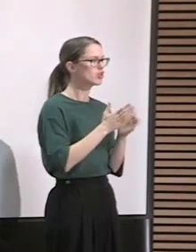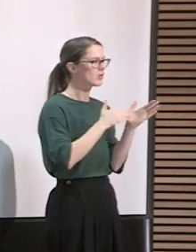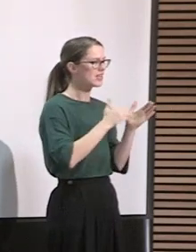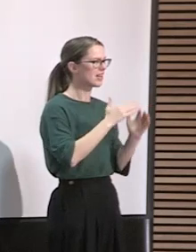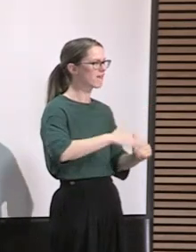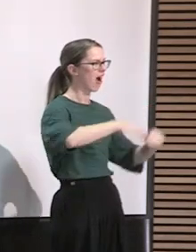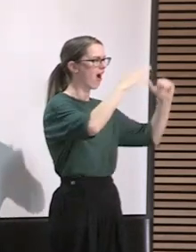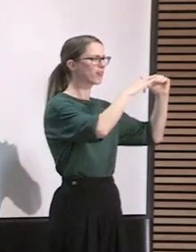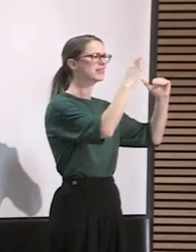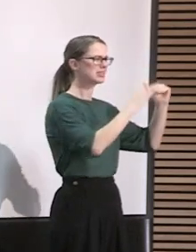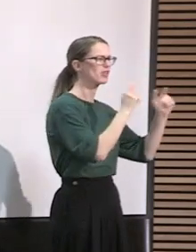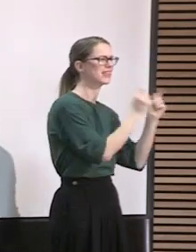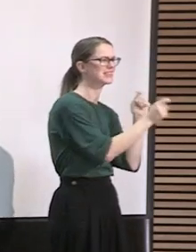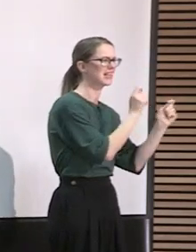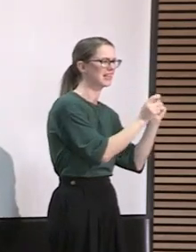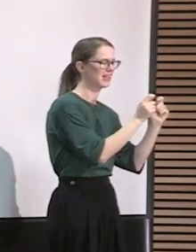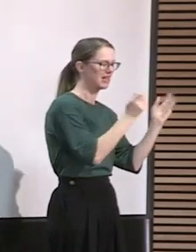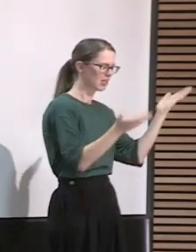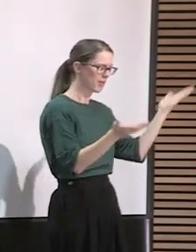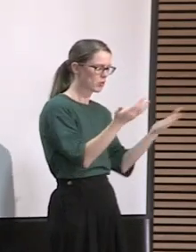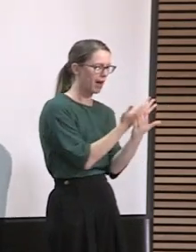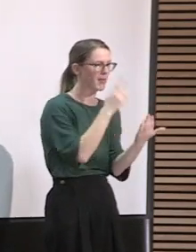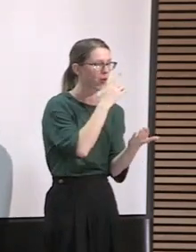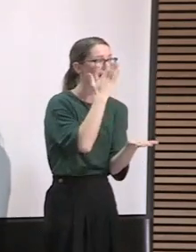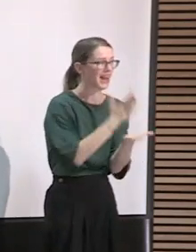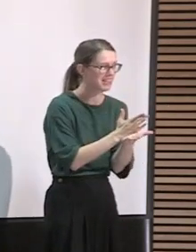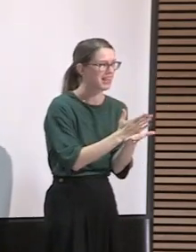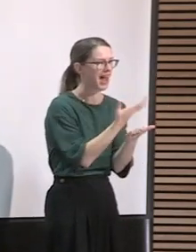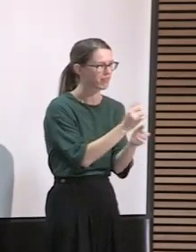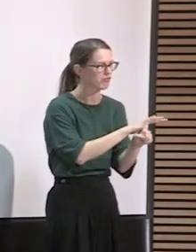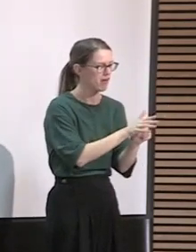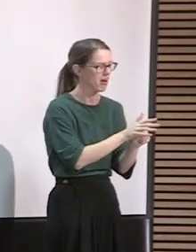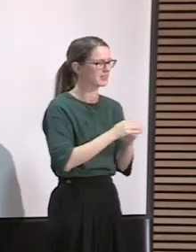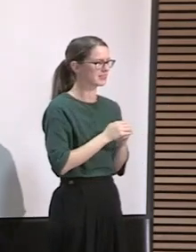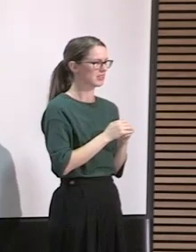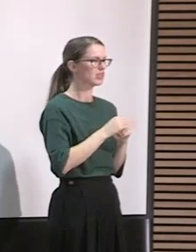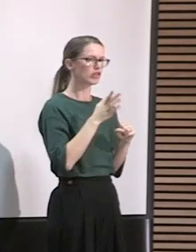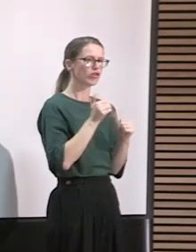operation. We already have among the highest rates of